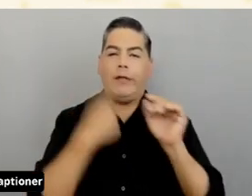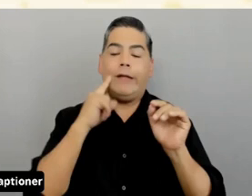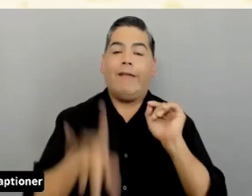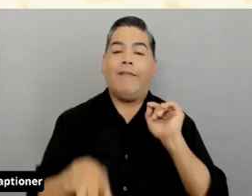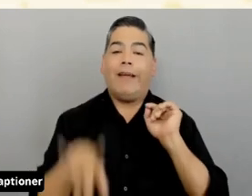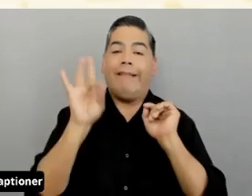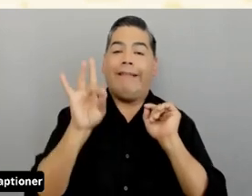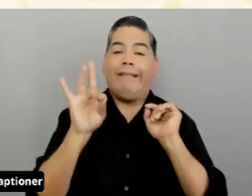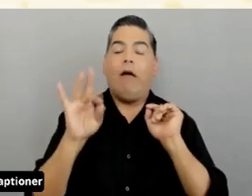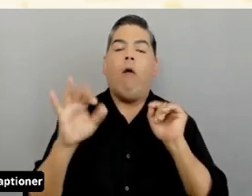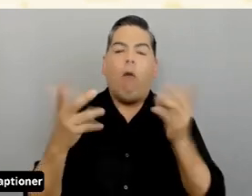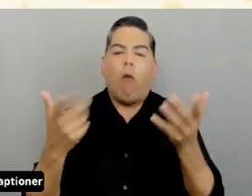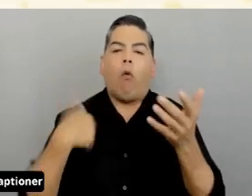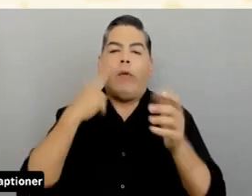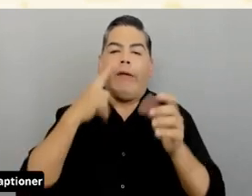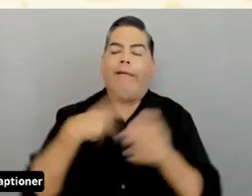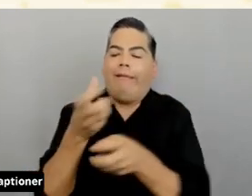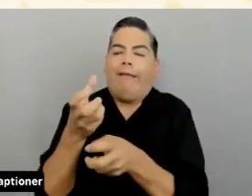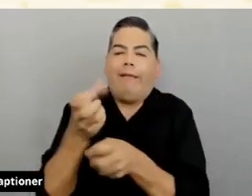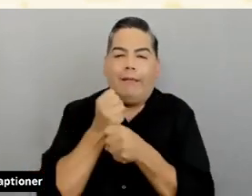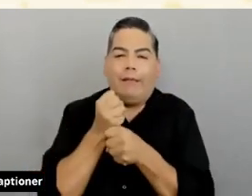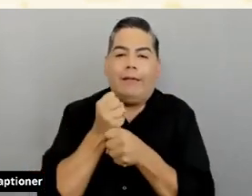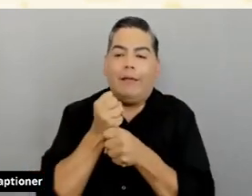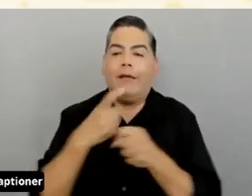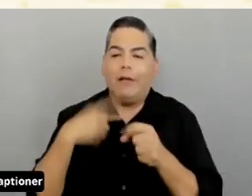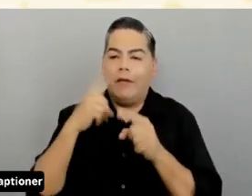or we can obtain from this visualization.